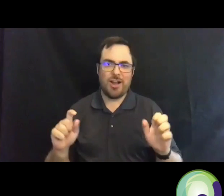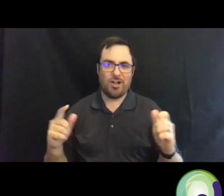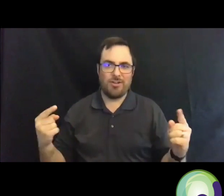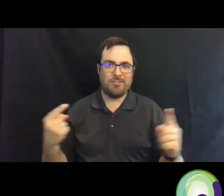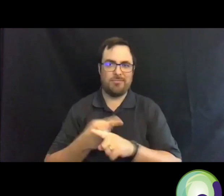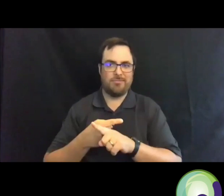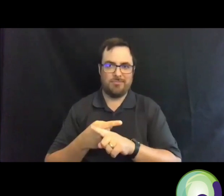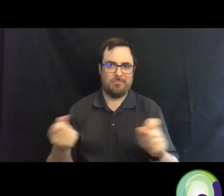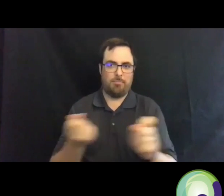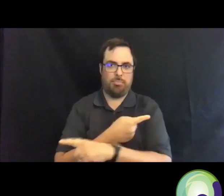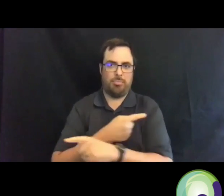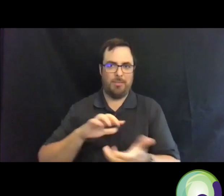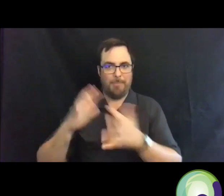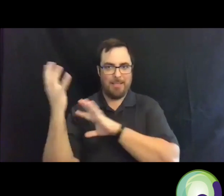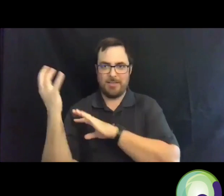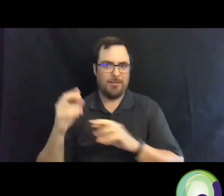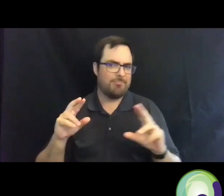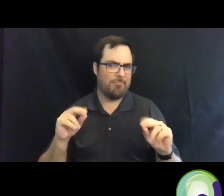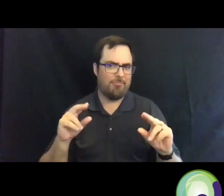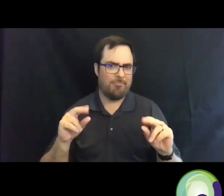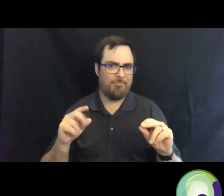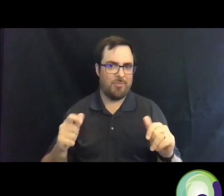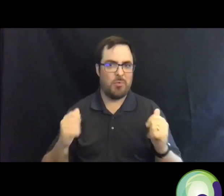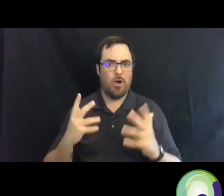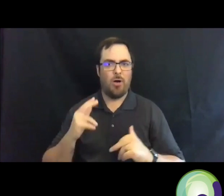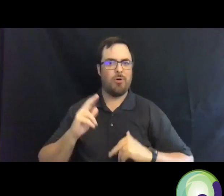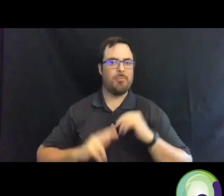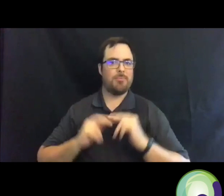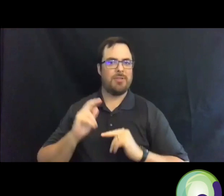up. You're all going to be building skills. Now you might be building